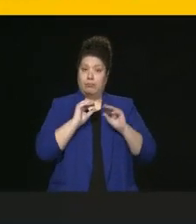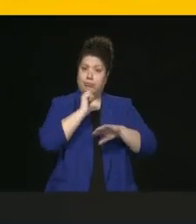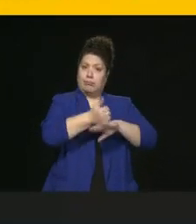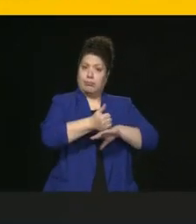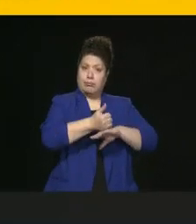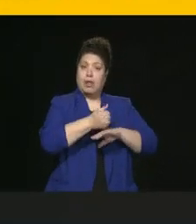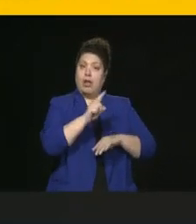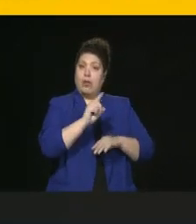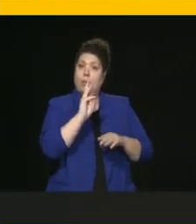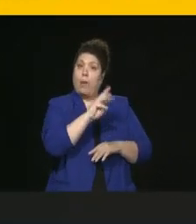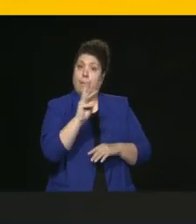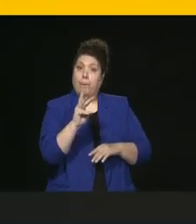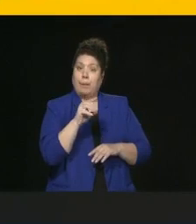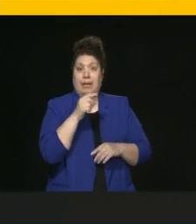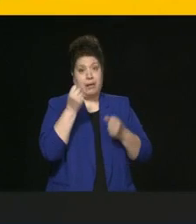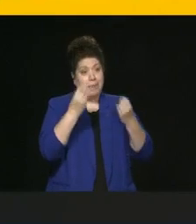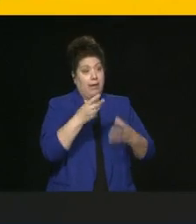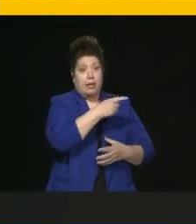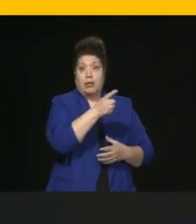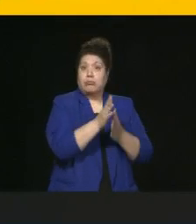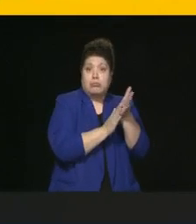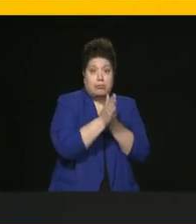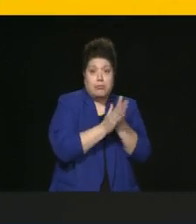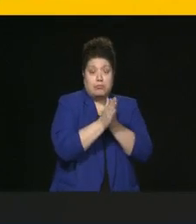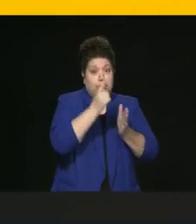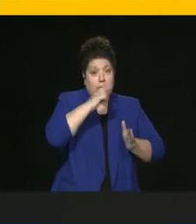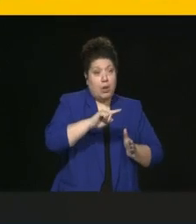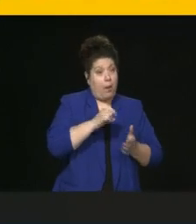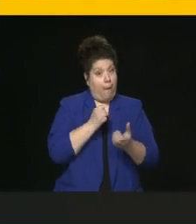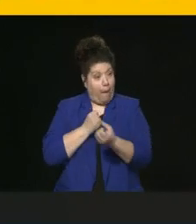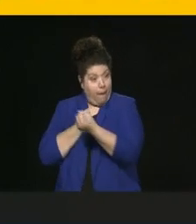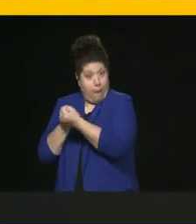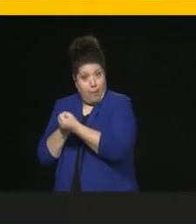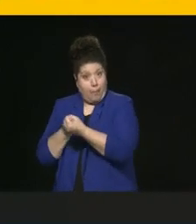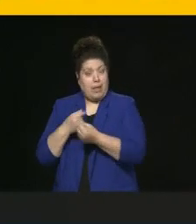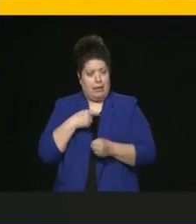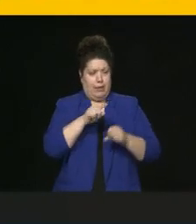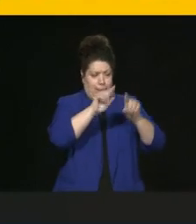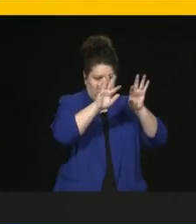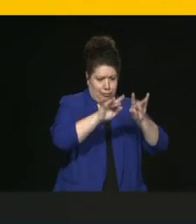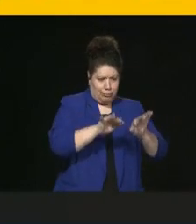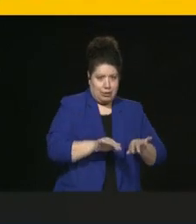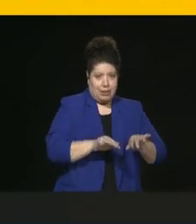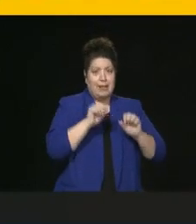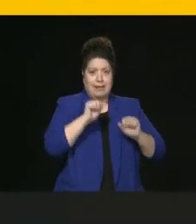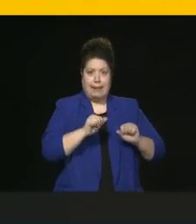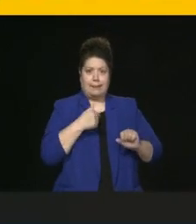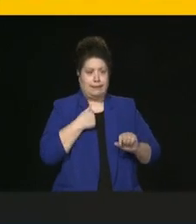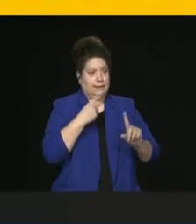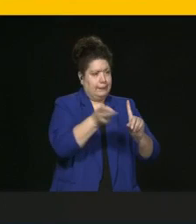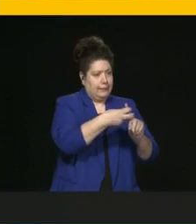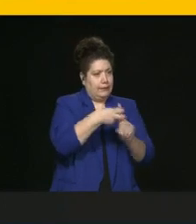I ANNOUNCED A COUPLE OF WEEKS AGO -- A PORTAL THAT THOUSANDS OF CANADIANS HAVE APPLIED TO HELP.